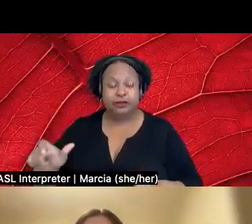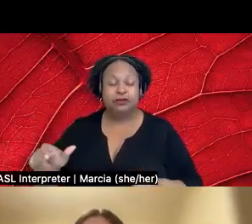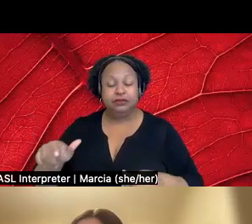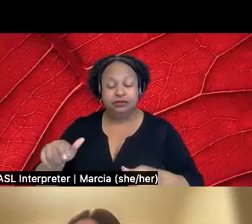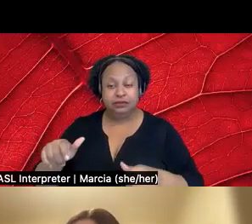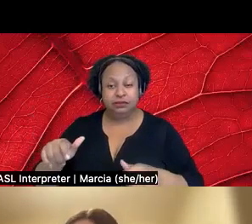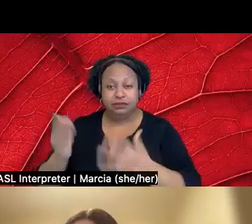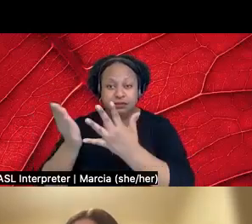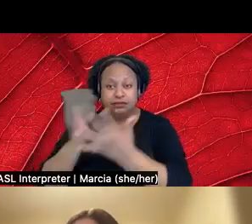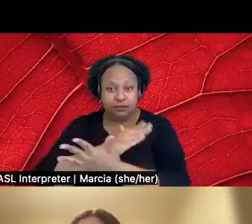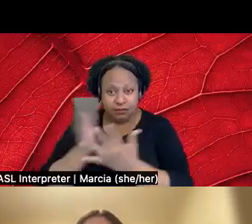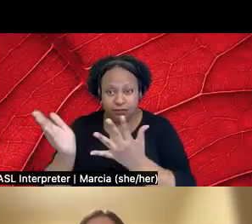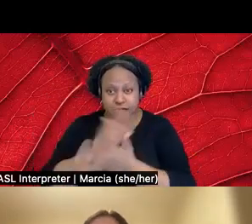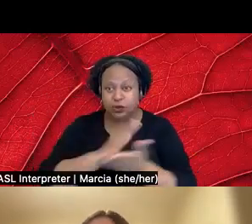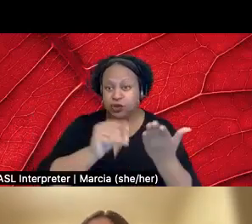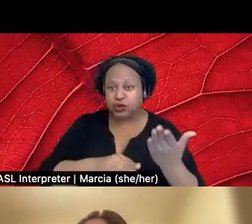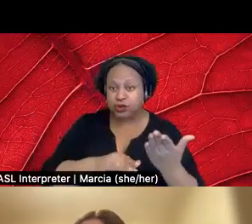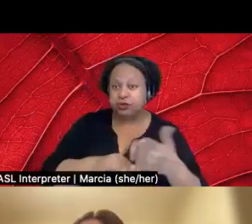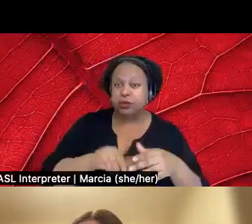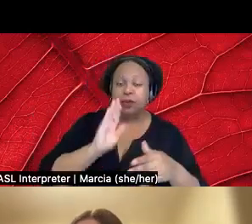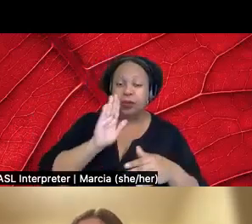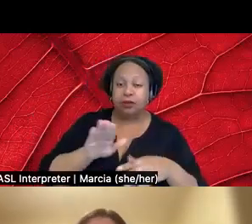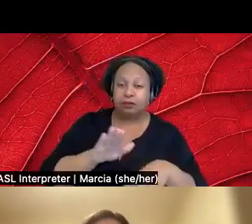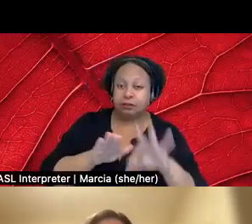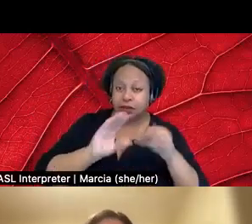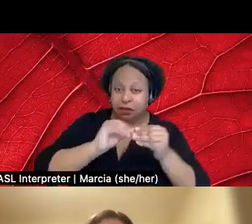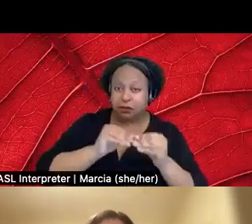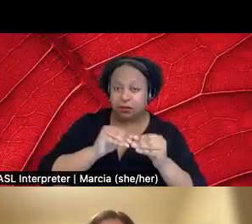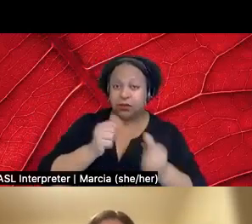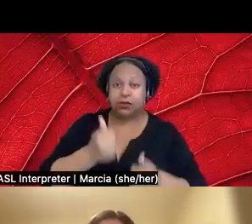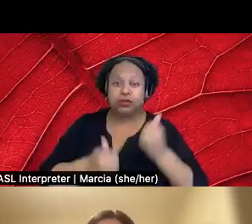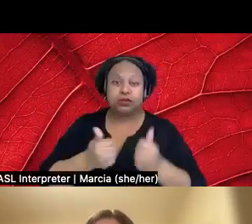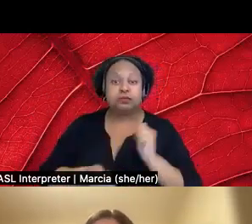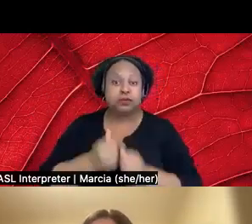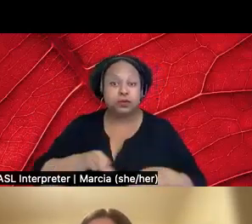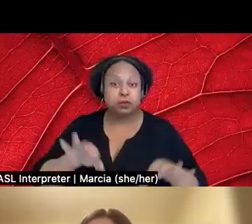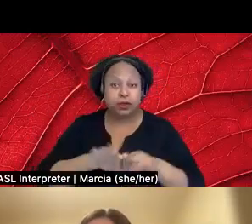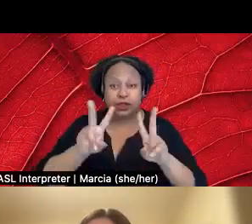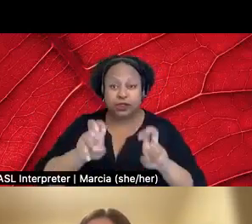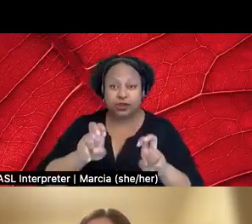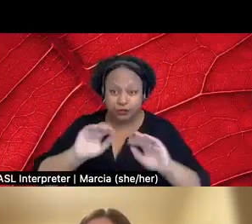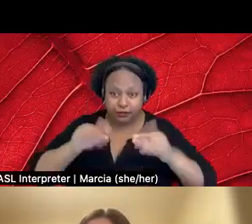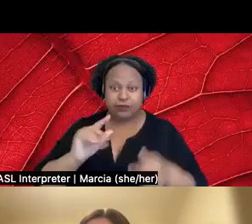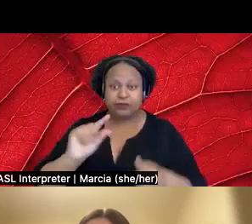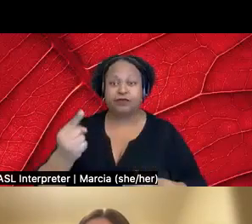determined by the student and ideally will address those most important issues first. Next slide, please.